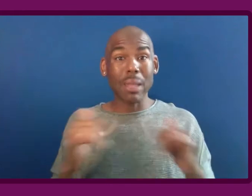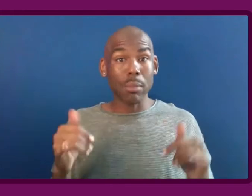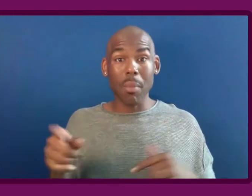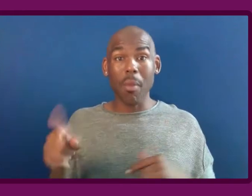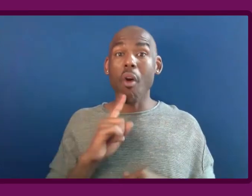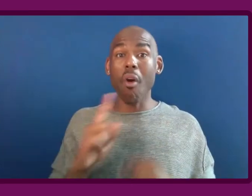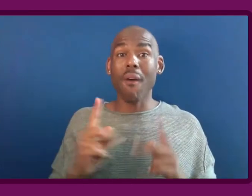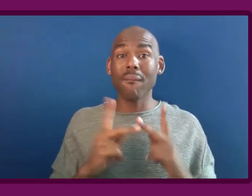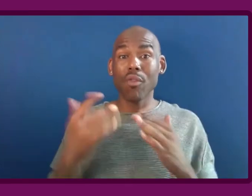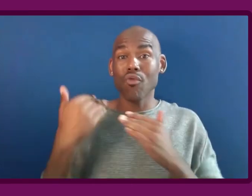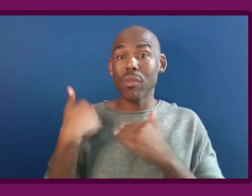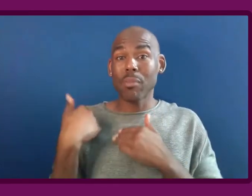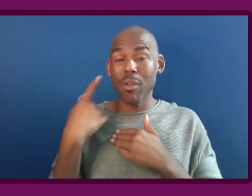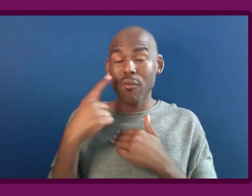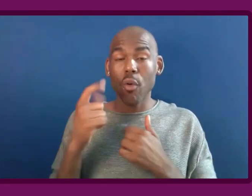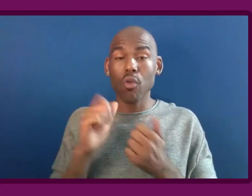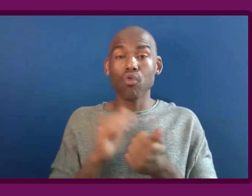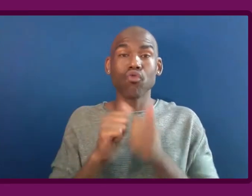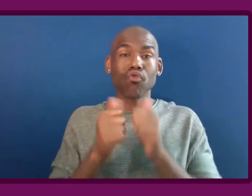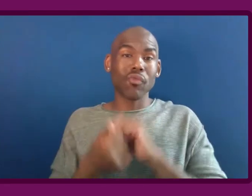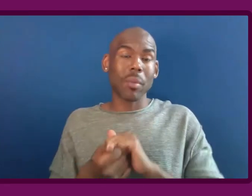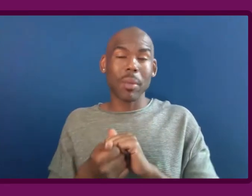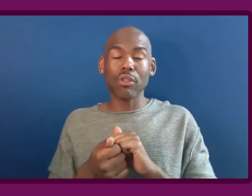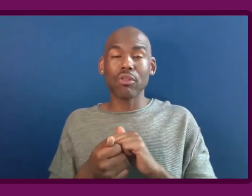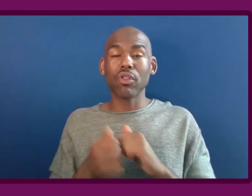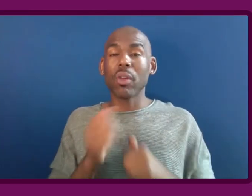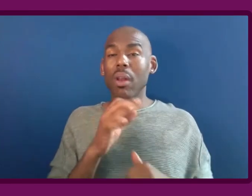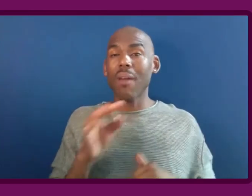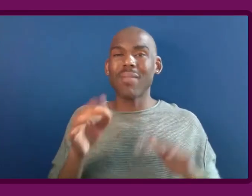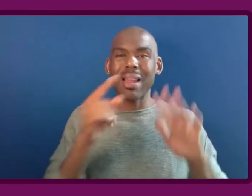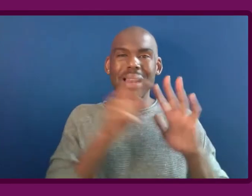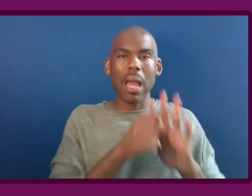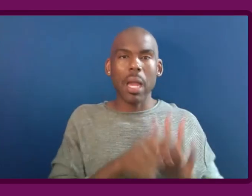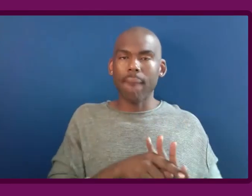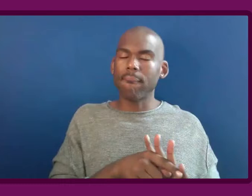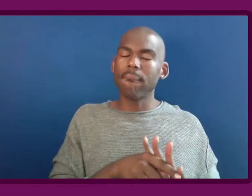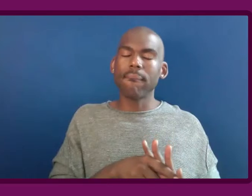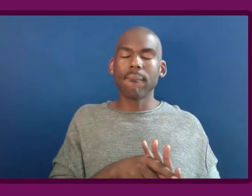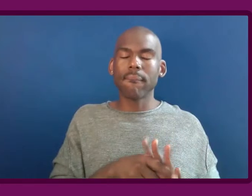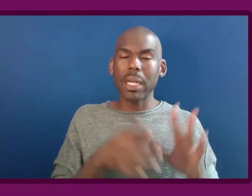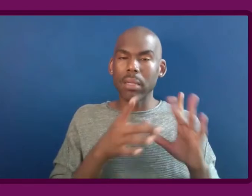they're very responsible for this transformation of the negative narrative around disability.